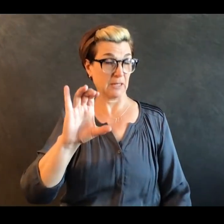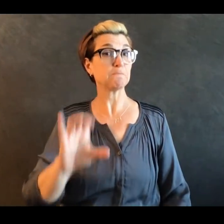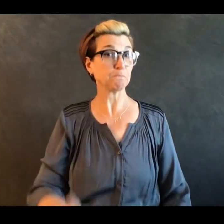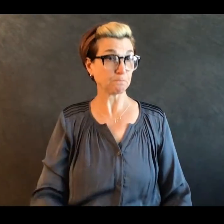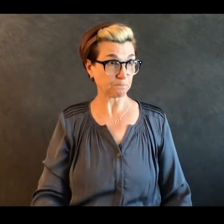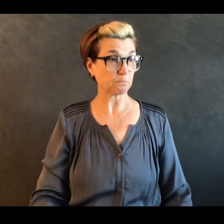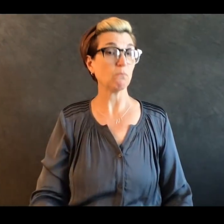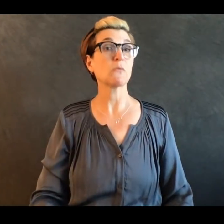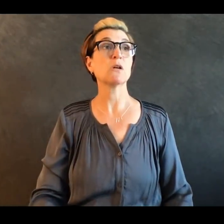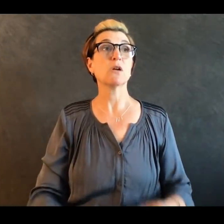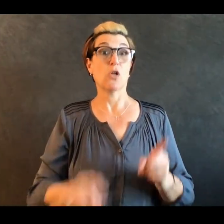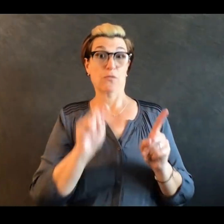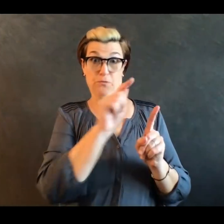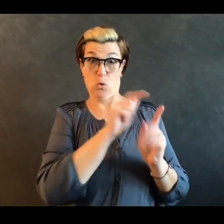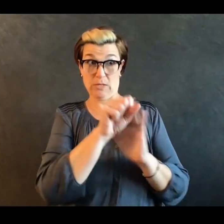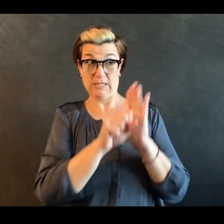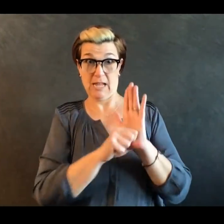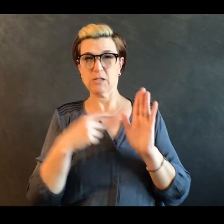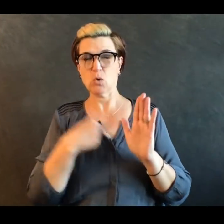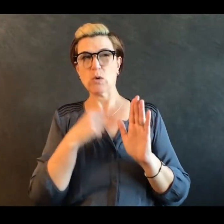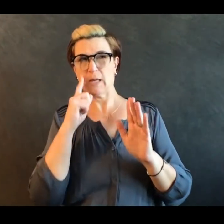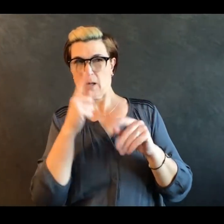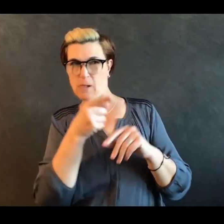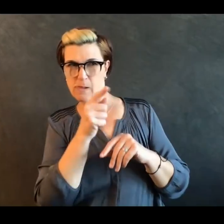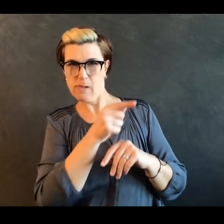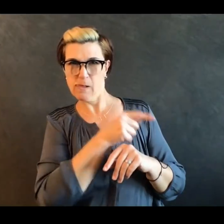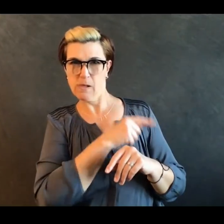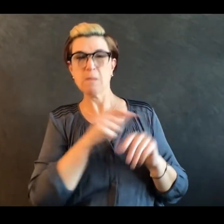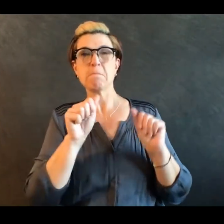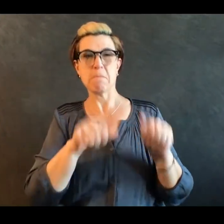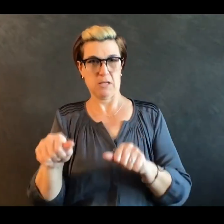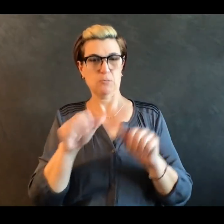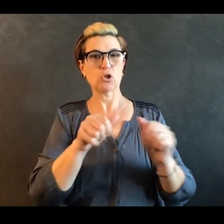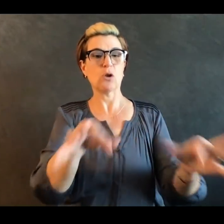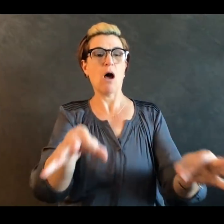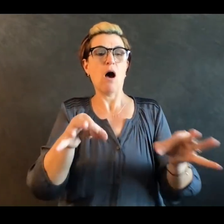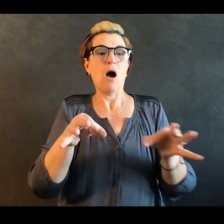are working with very specifically and each of these governors and each of